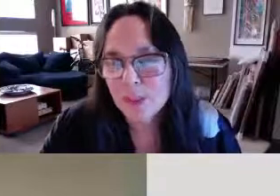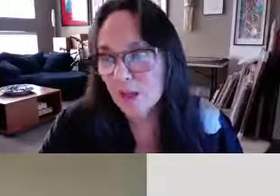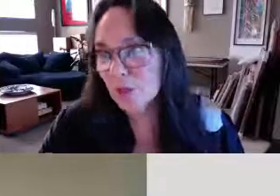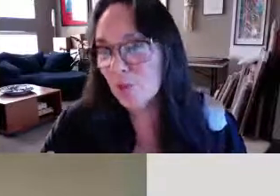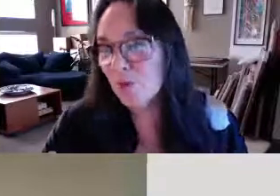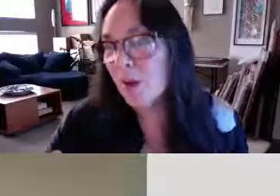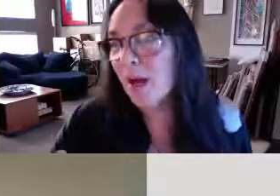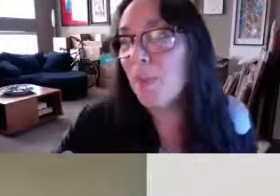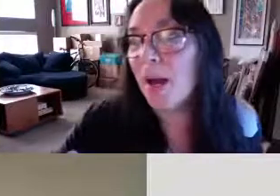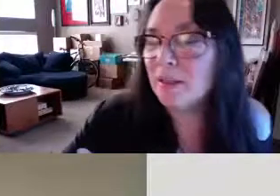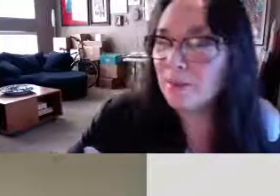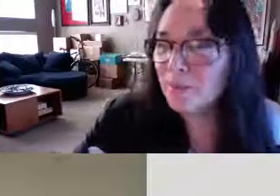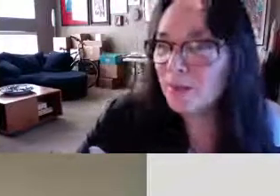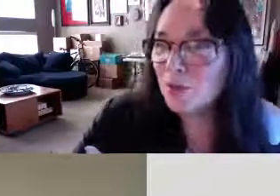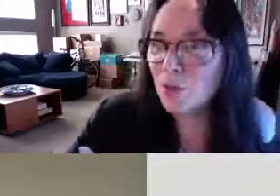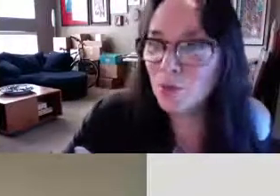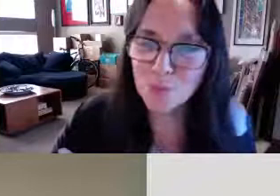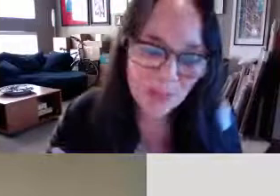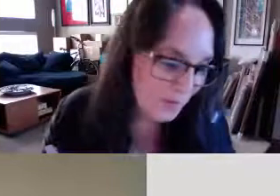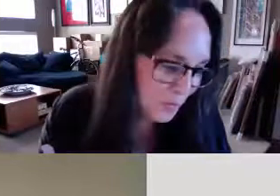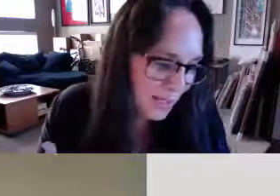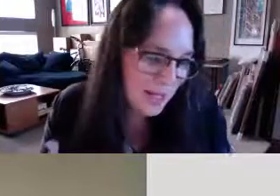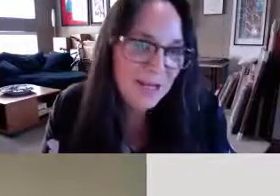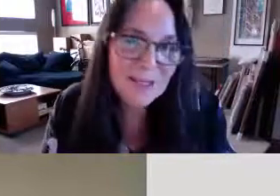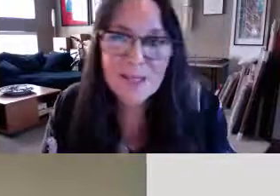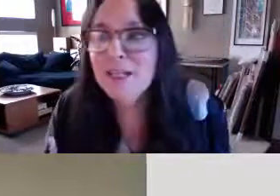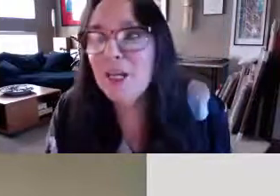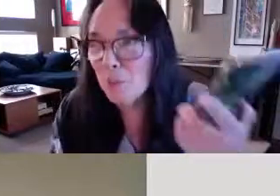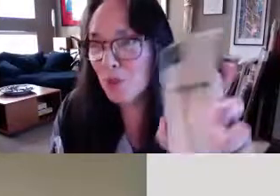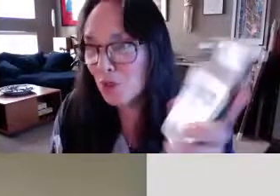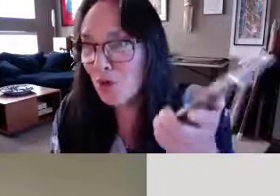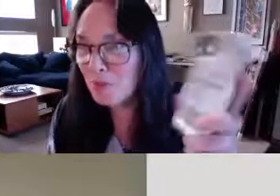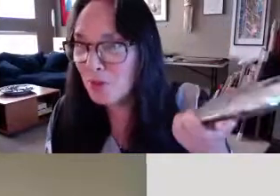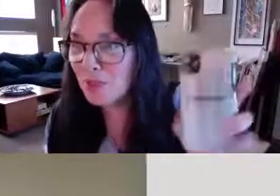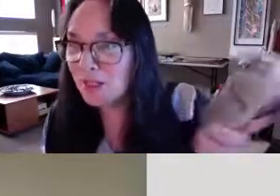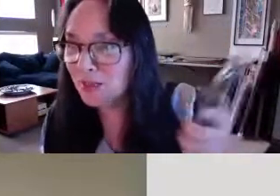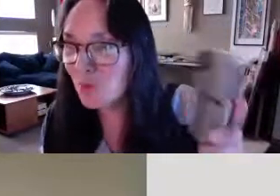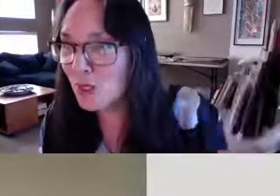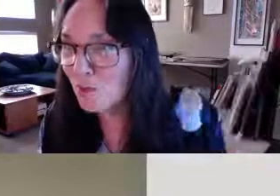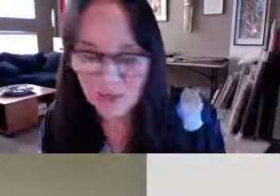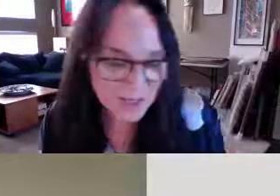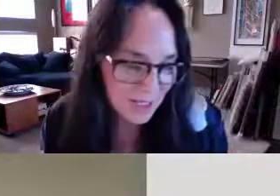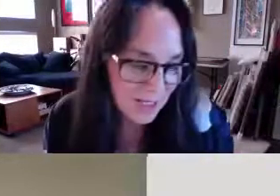actually with my ipad so would it would anything i can take a picture i'm interested in working with